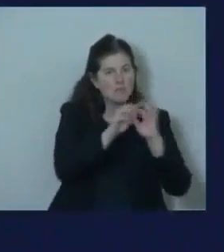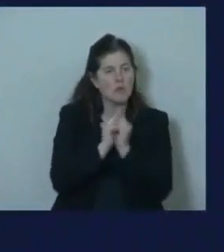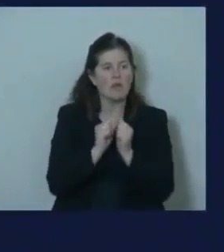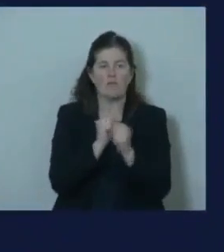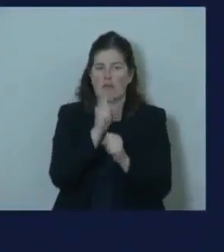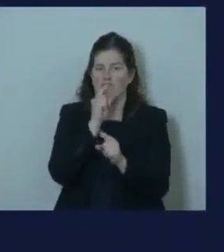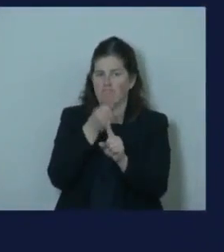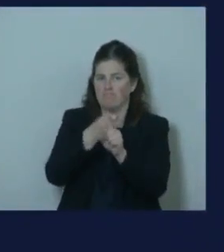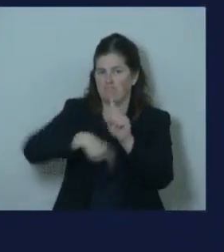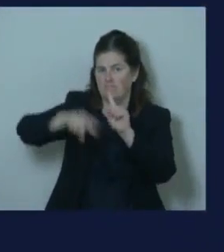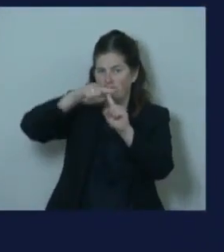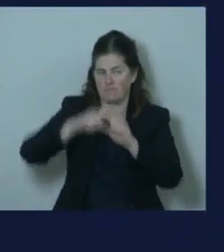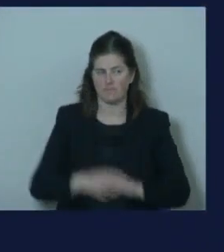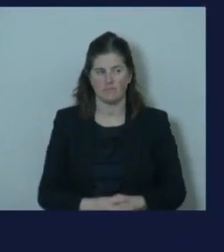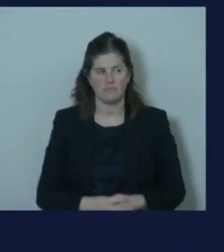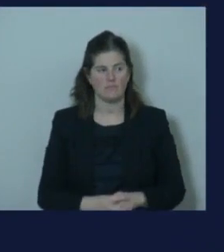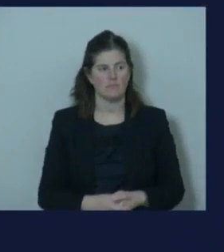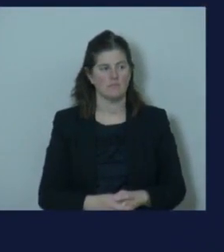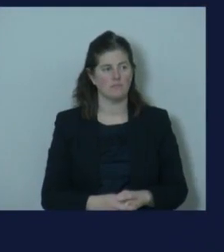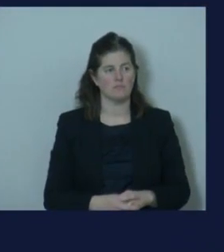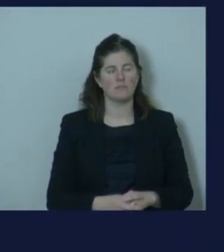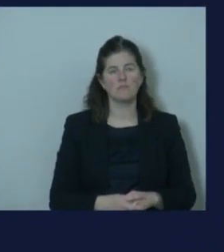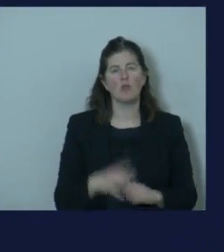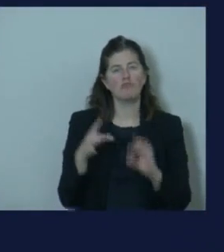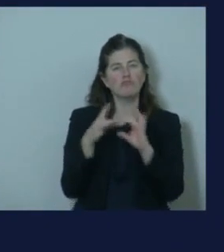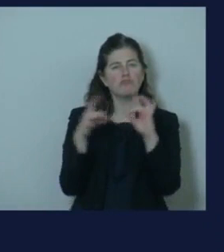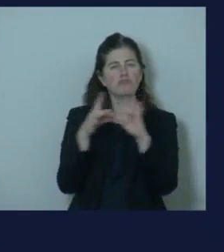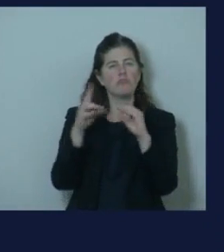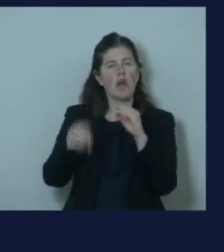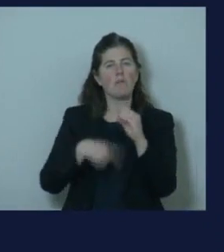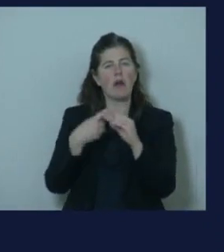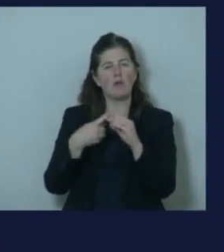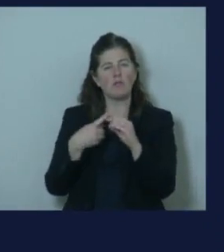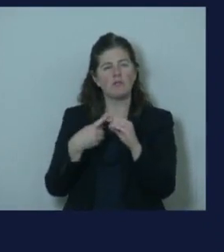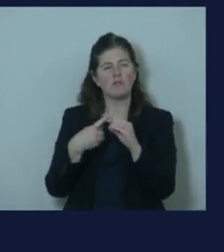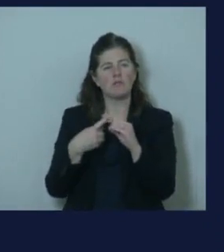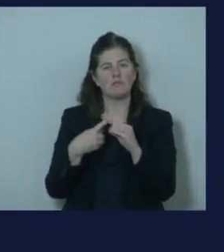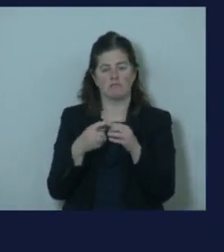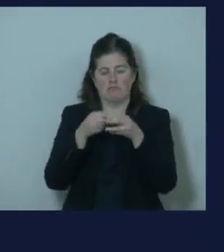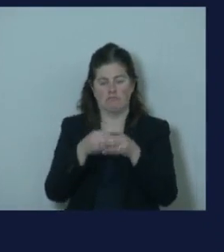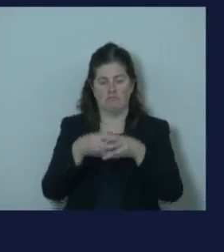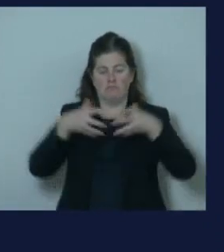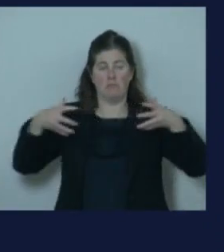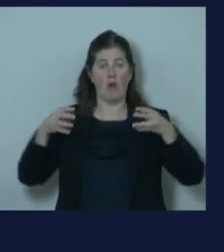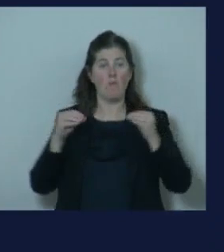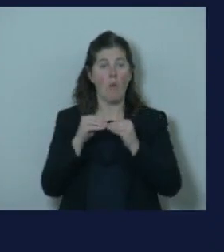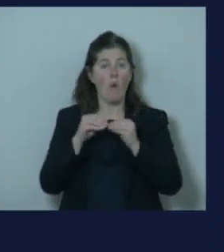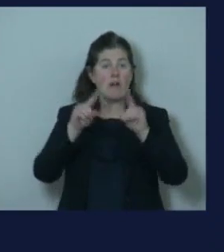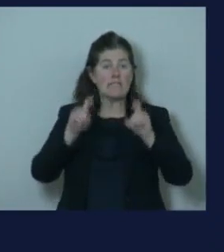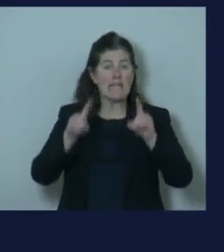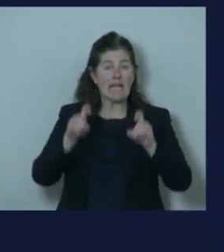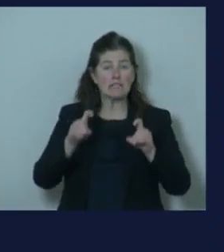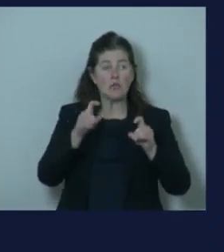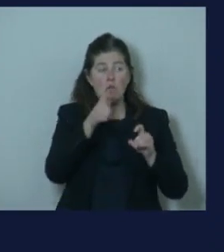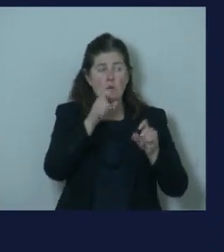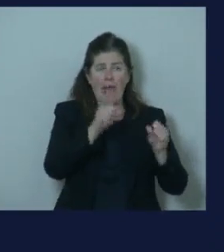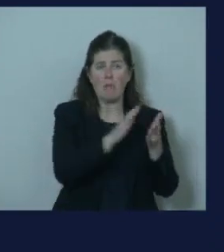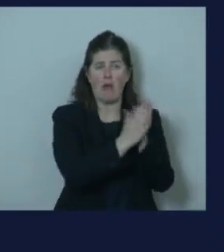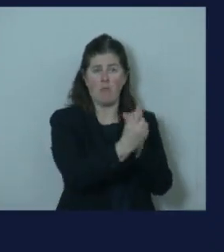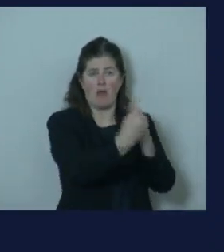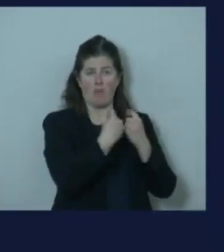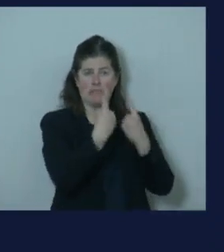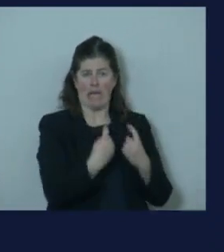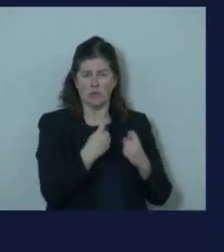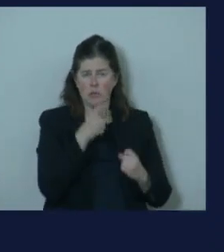I ALSO WANT TO GIVE YOU AN UPDATE ABOUT THE THINGS WE ARE DOING AS A STATE TOGETHER TO MAKE A DIFFERENCE.